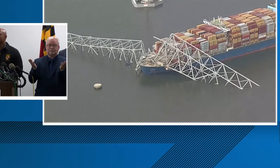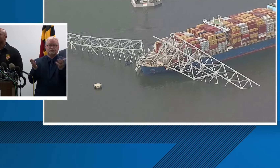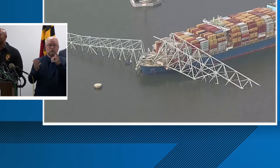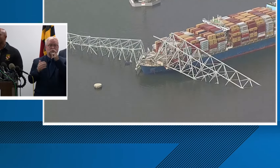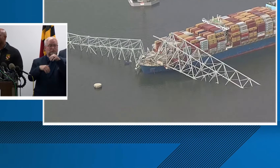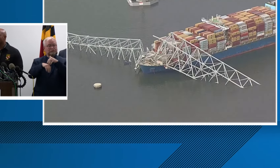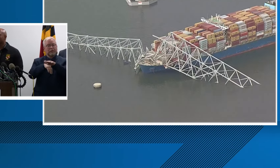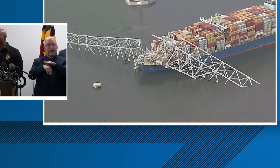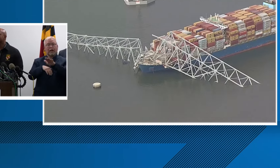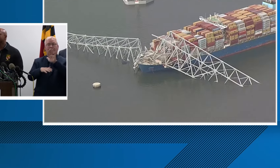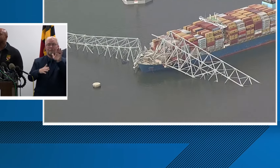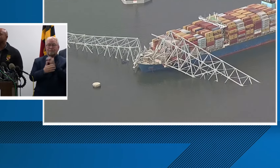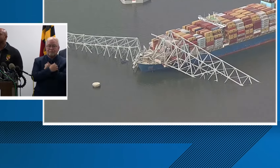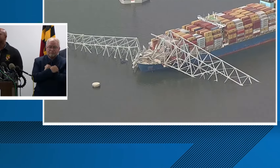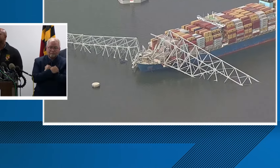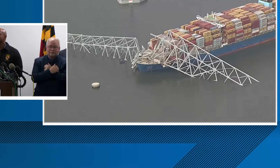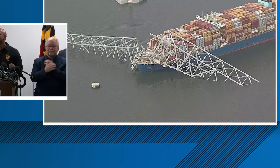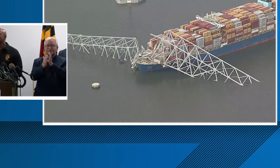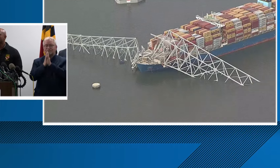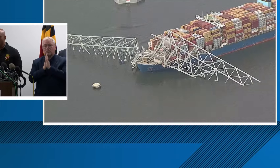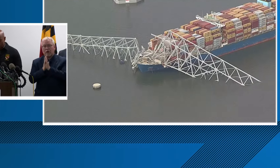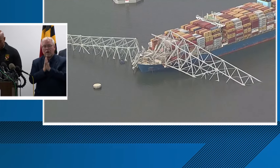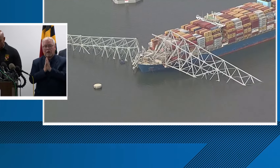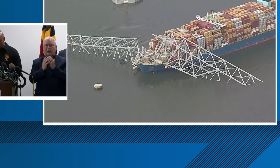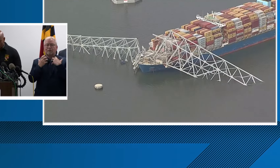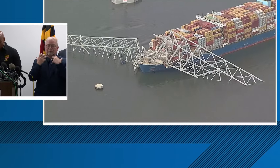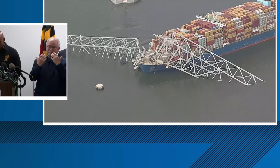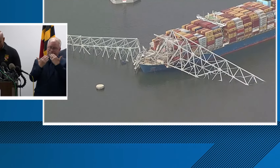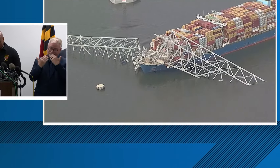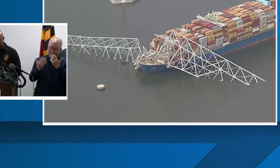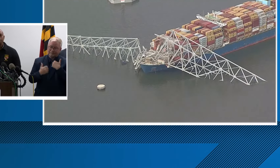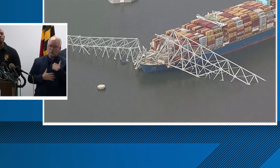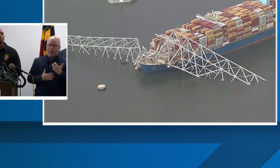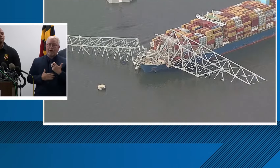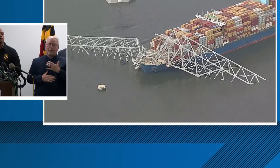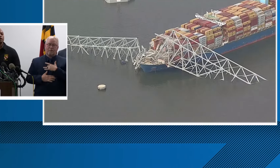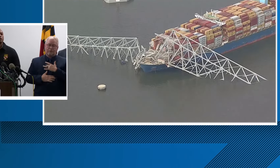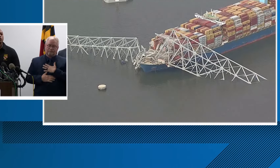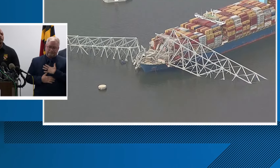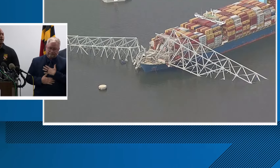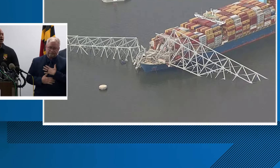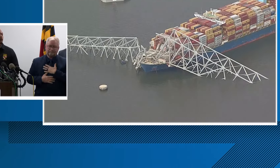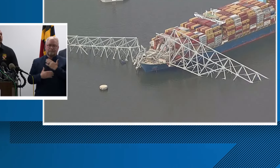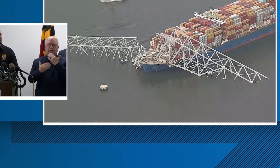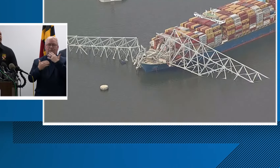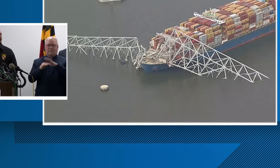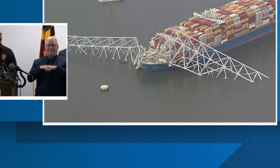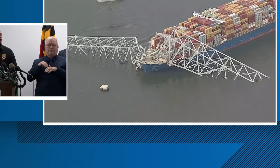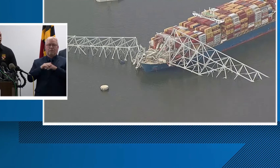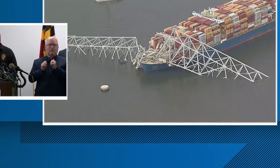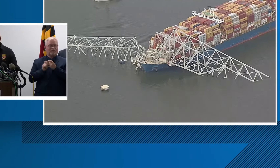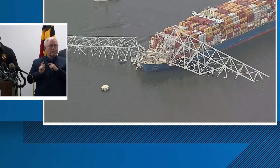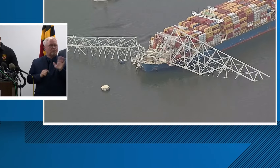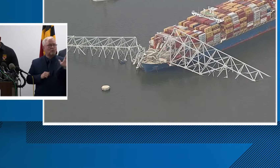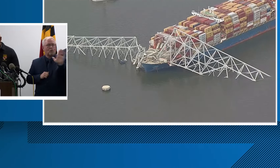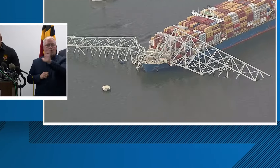that we have felt them and we've been comforted by them to everybody who has shared kind words. We wanna say